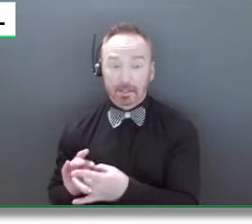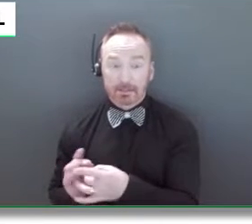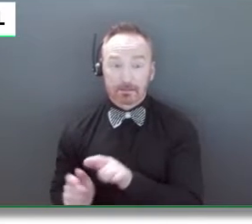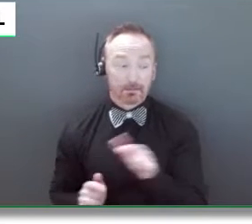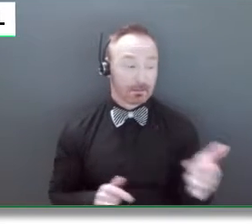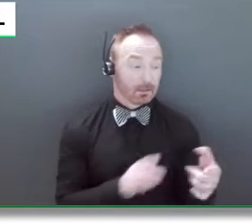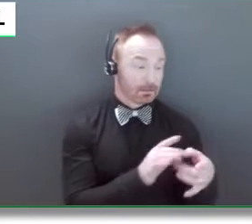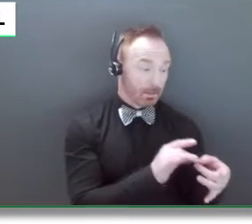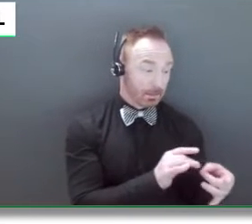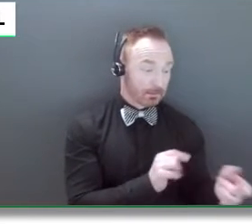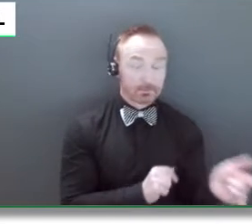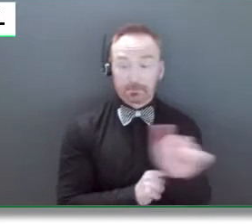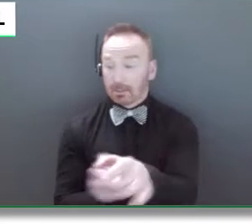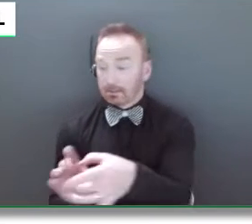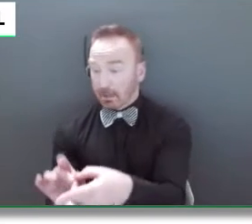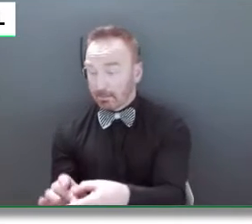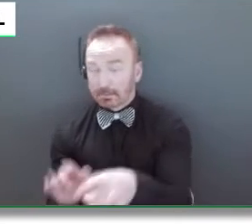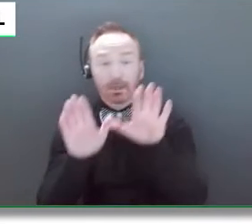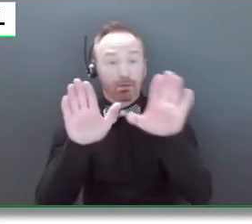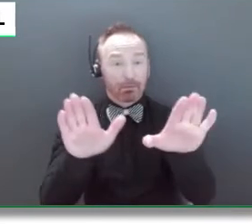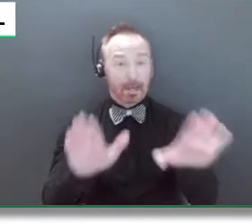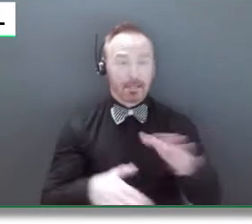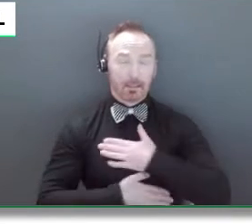uh. In reality, no.